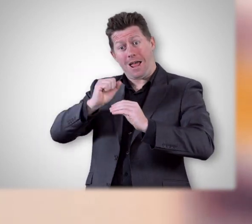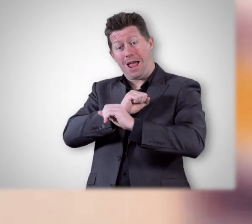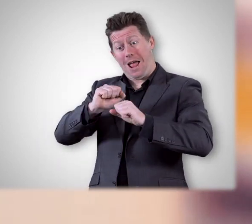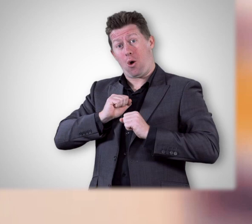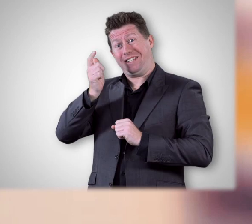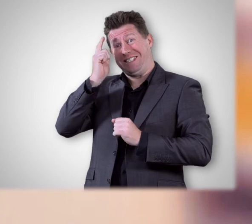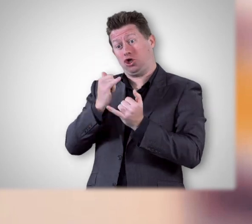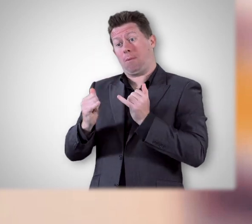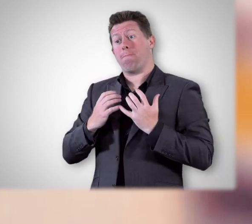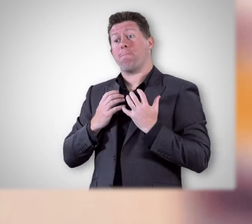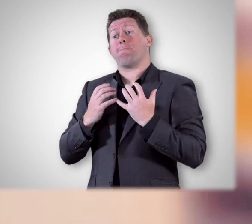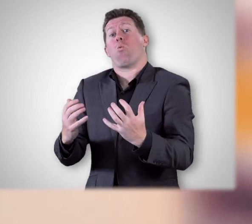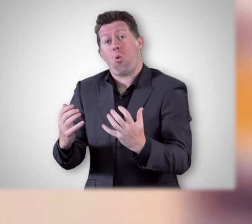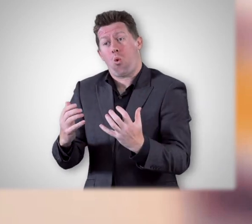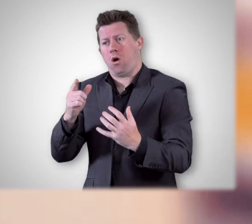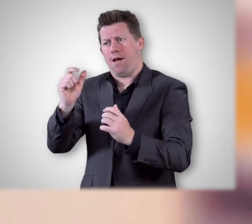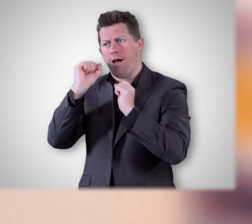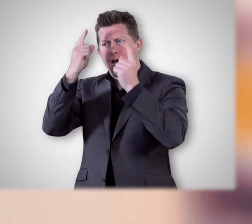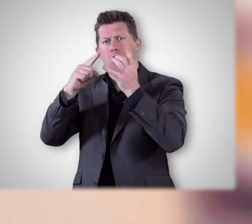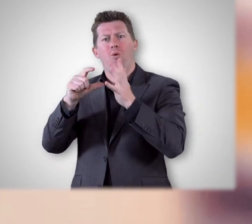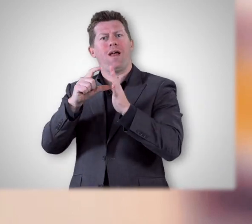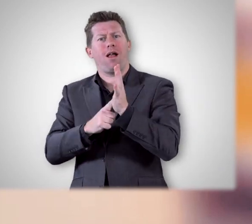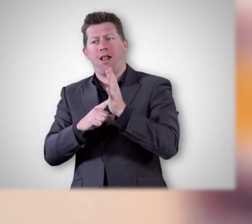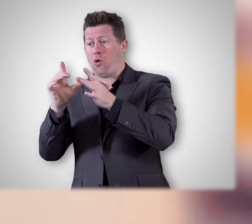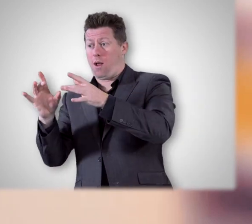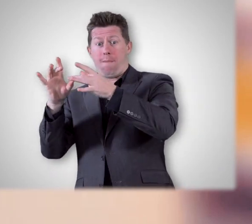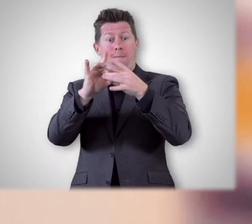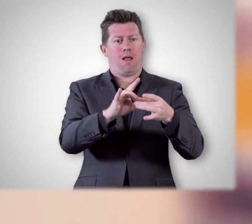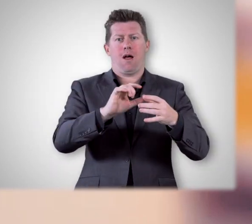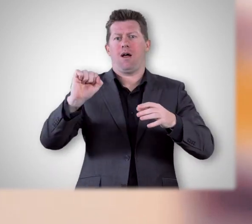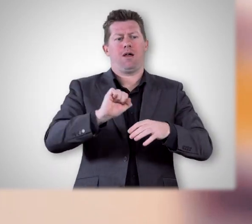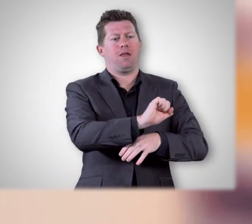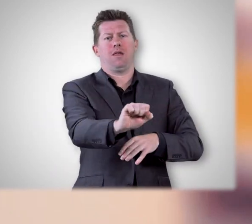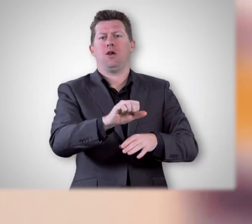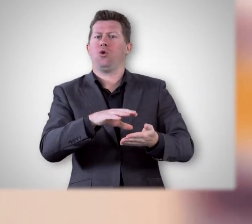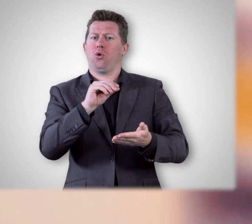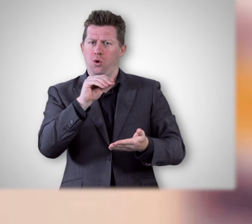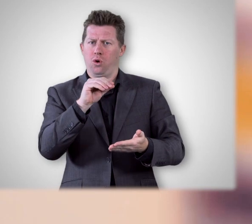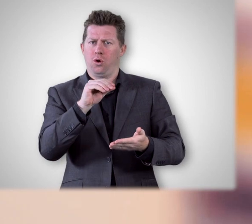understand the full benefits of Universal Design for Learning to their professional practice.